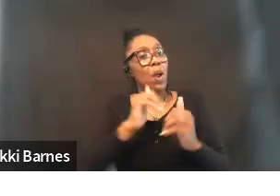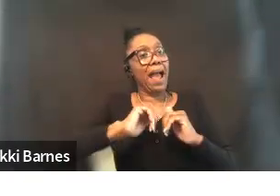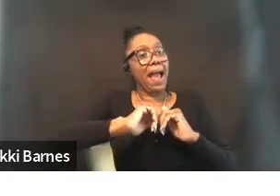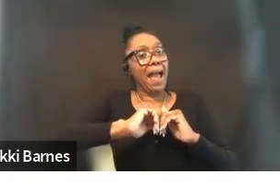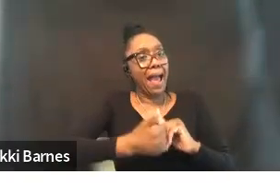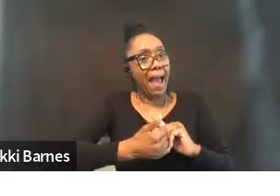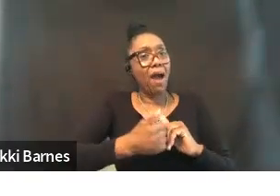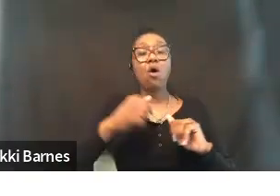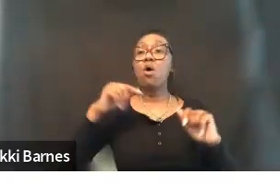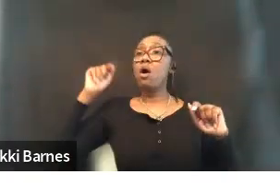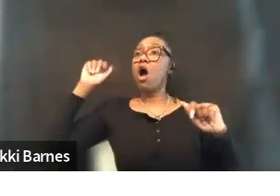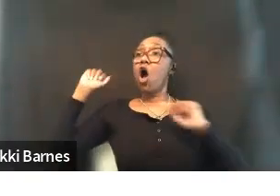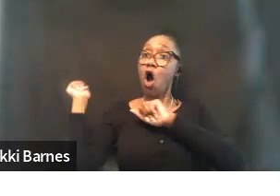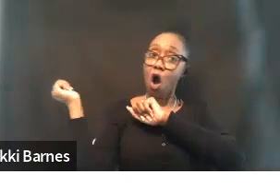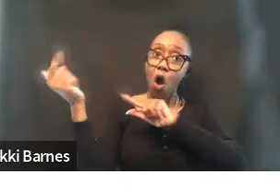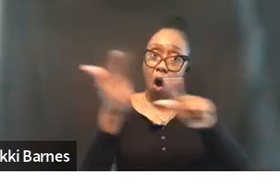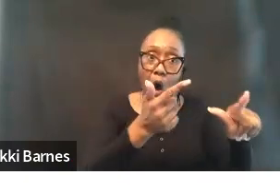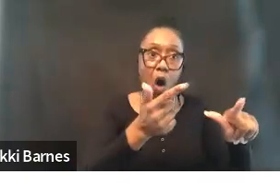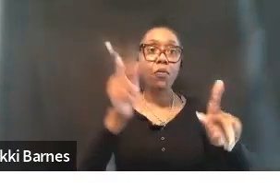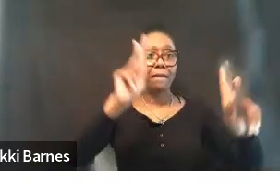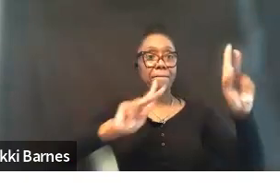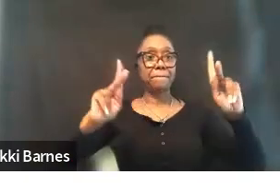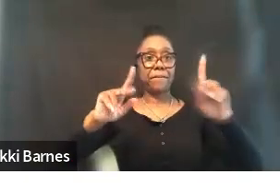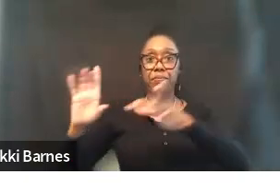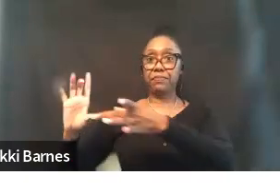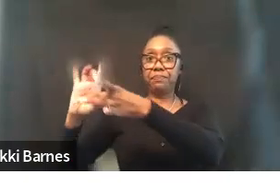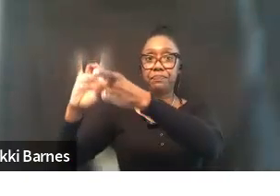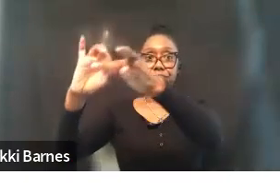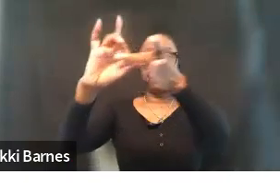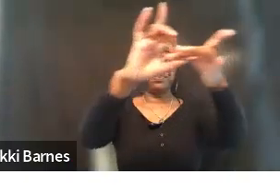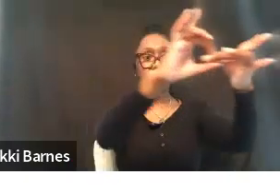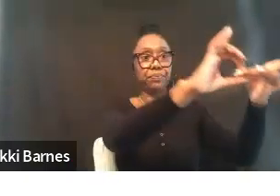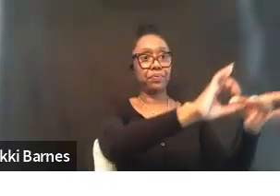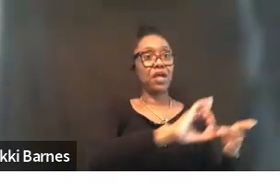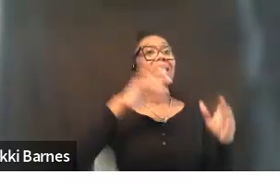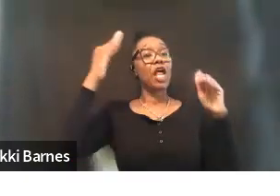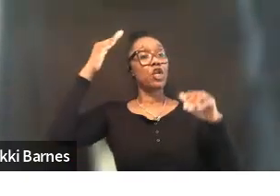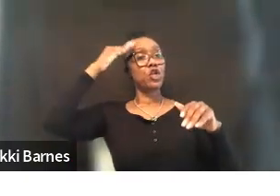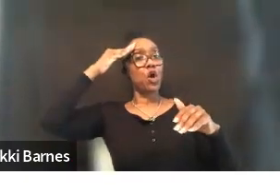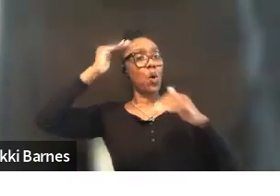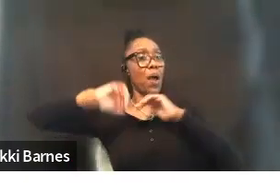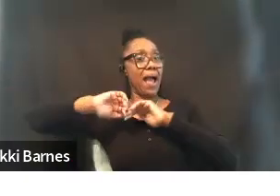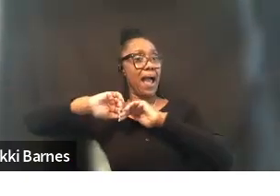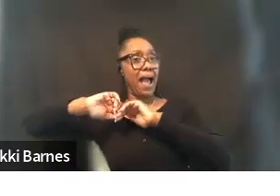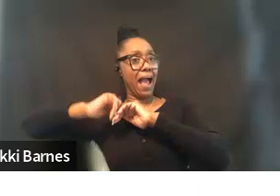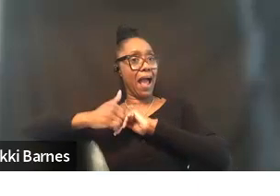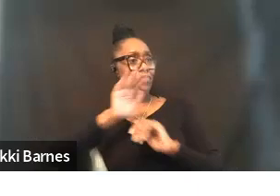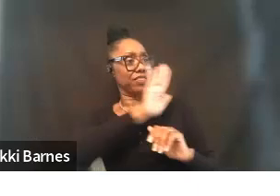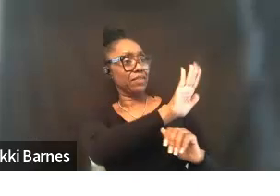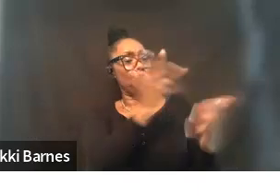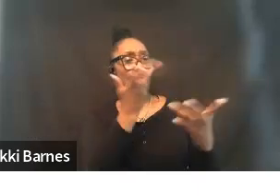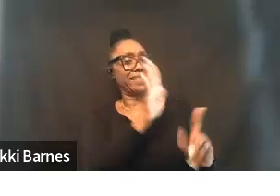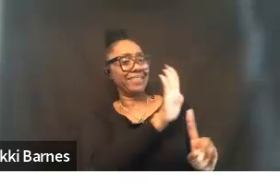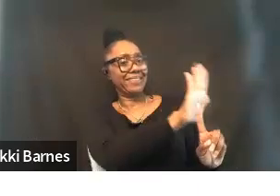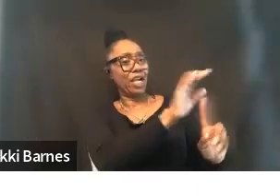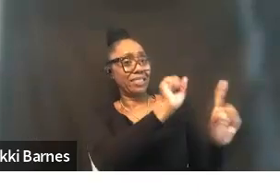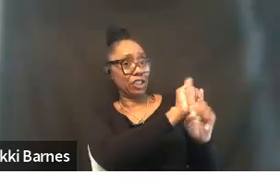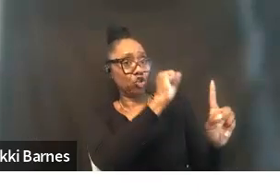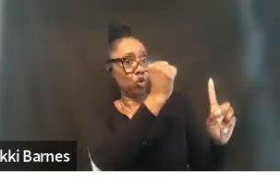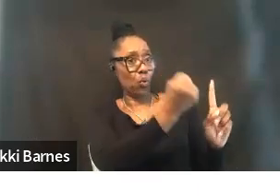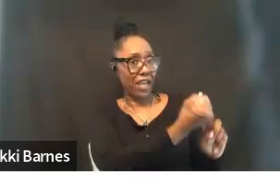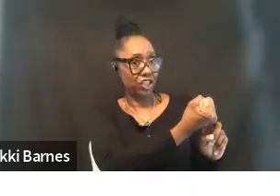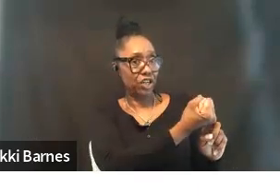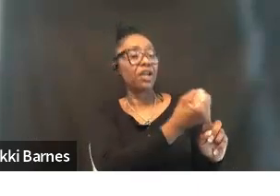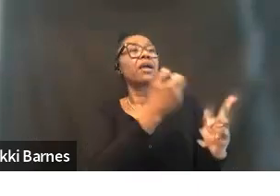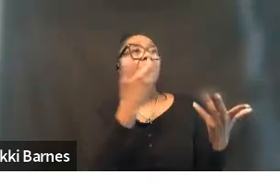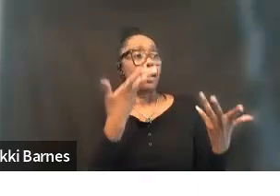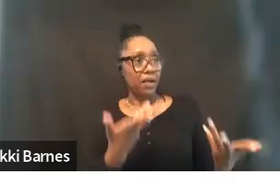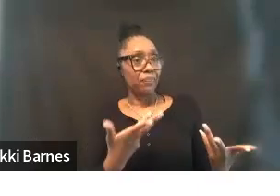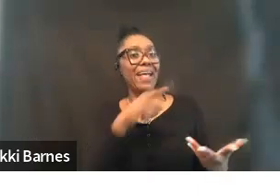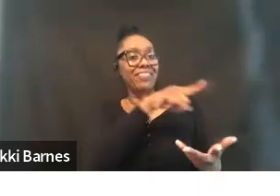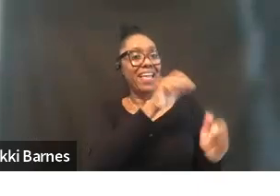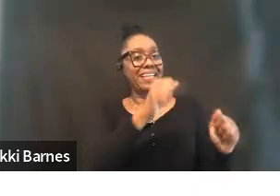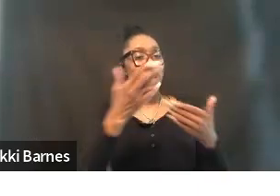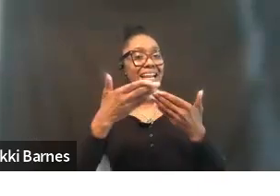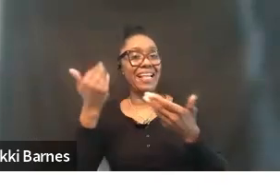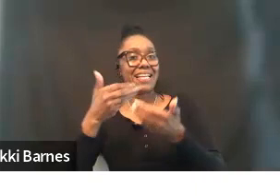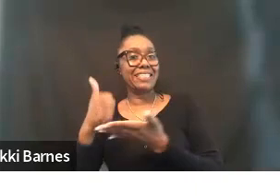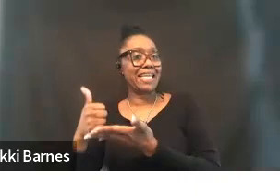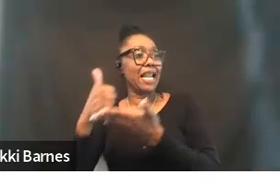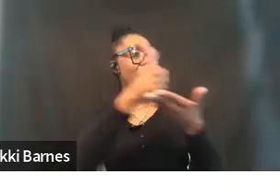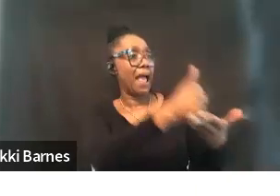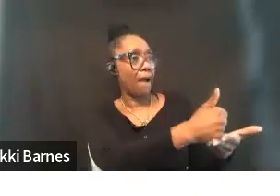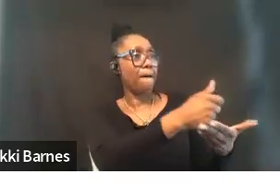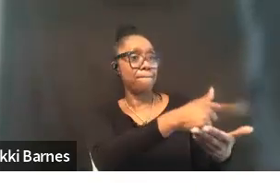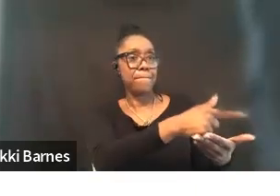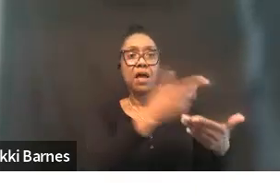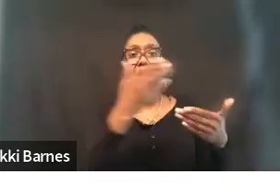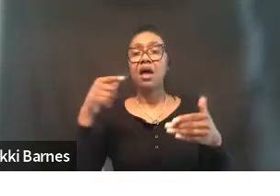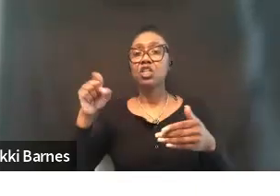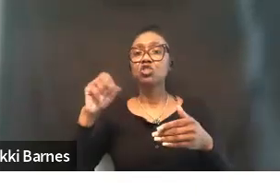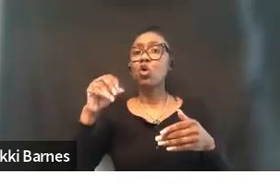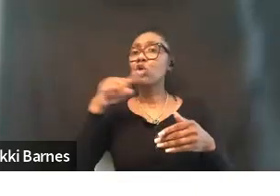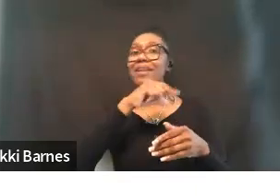Know about one another, know how to talk to one another and plan together. So that planning isn't happening repetitively or in different sort of fragmented ways.